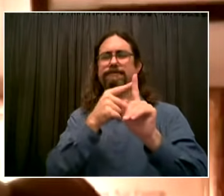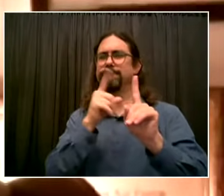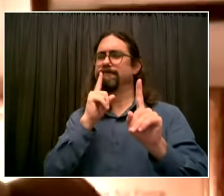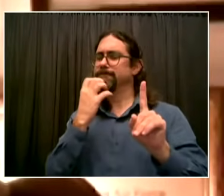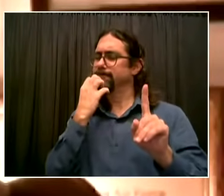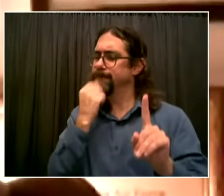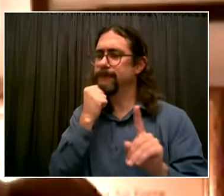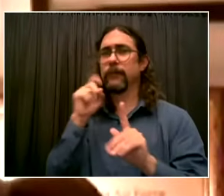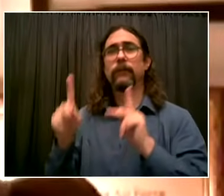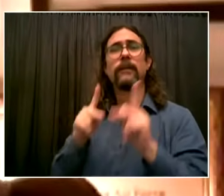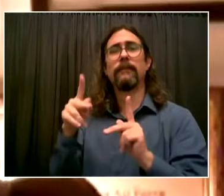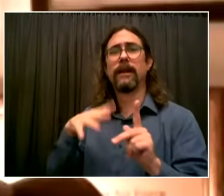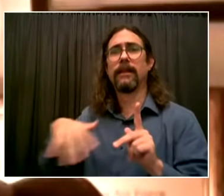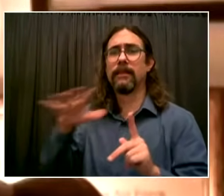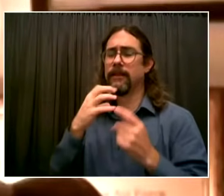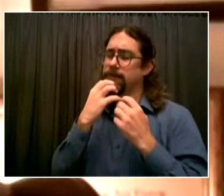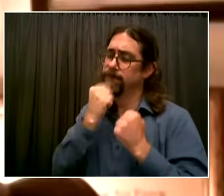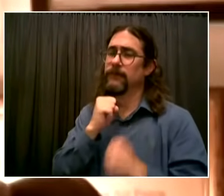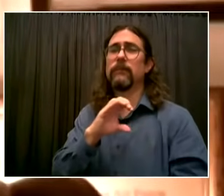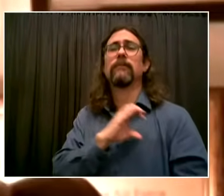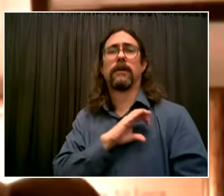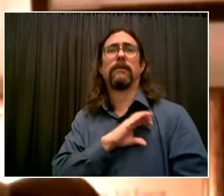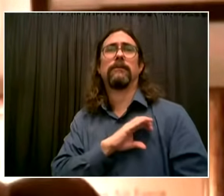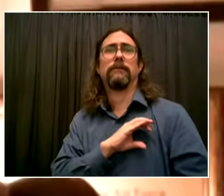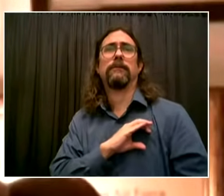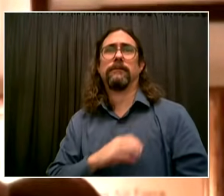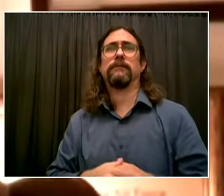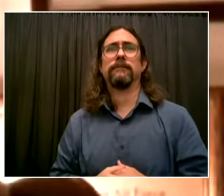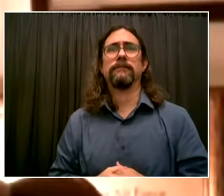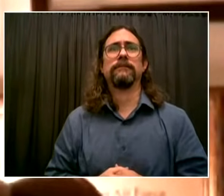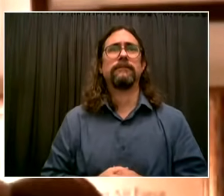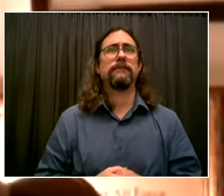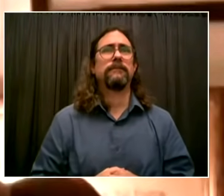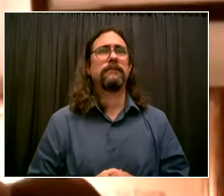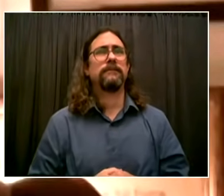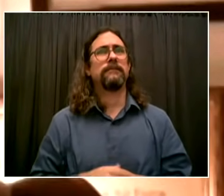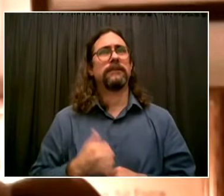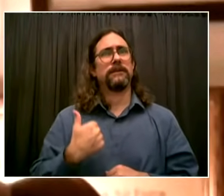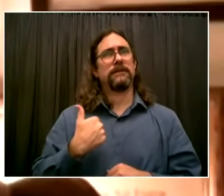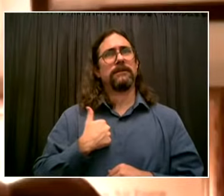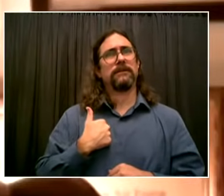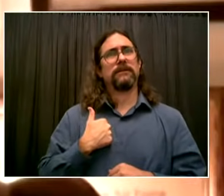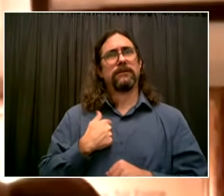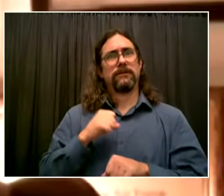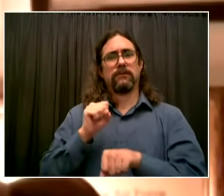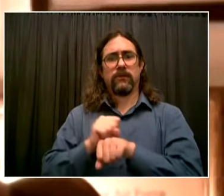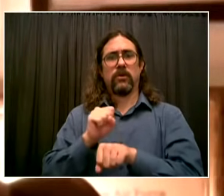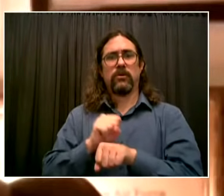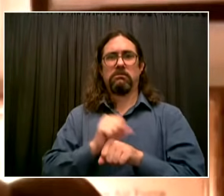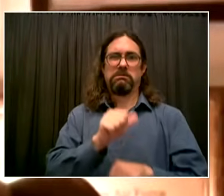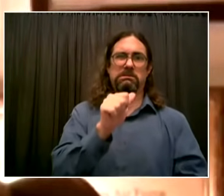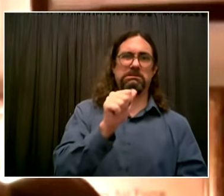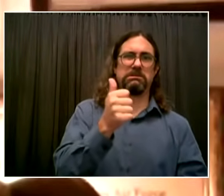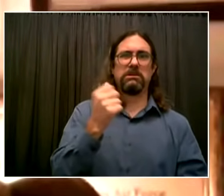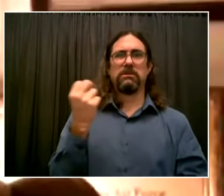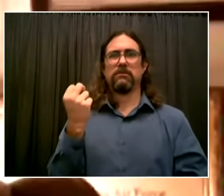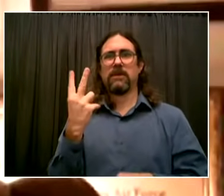AND TO HAVE THE PEOPLE IN THE COMMUNITY■ç WORK